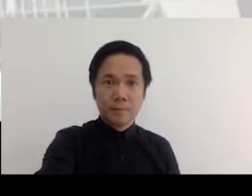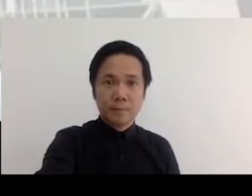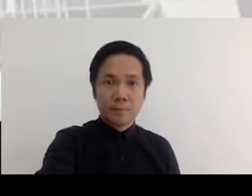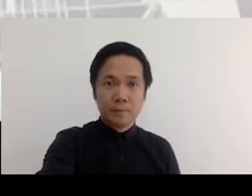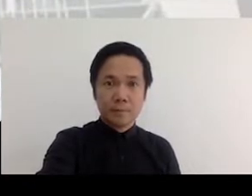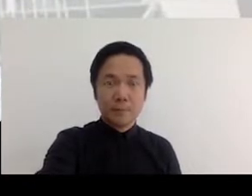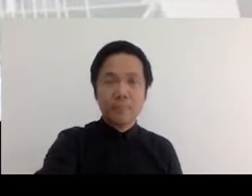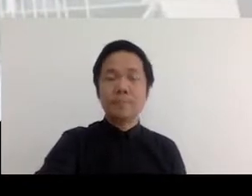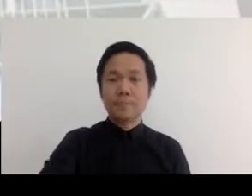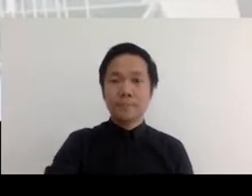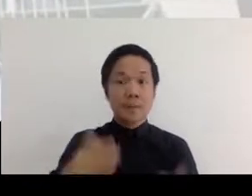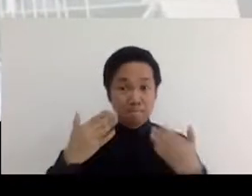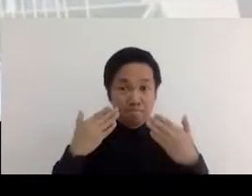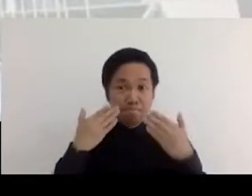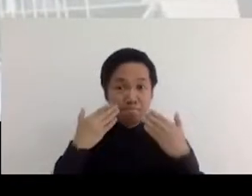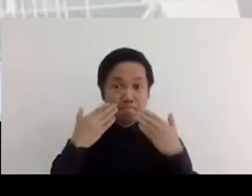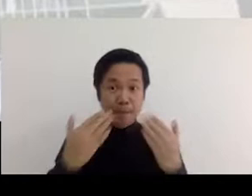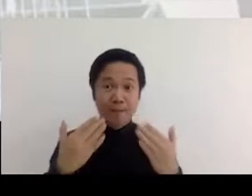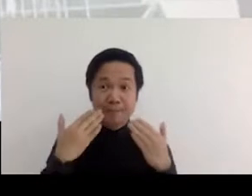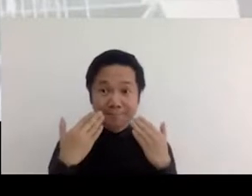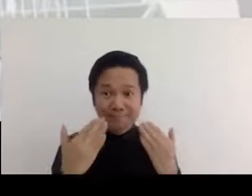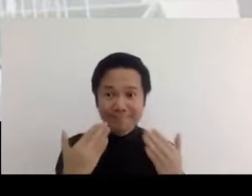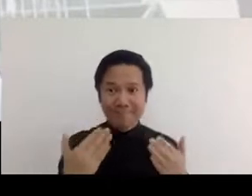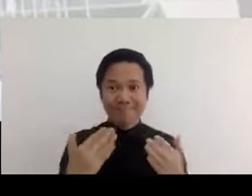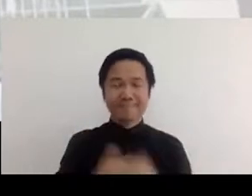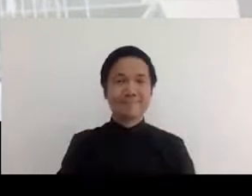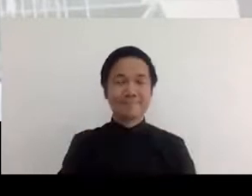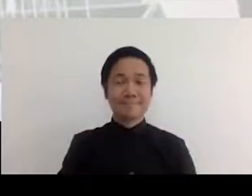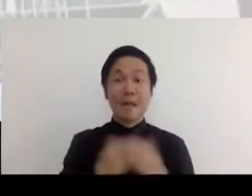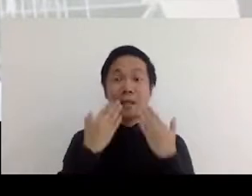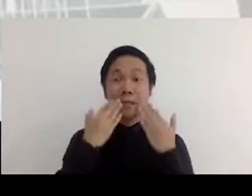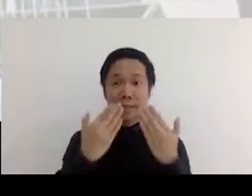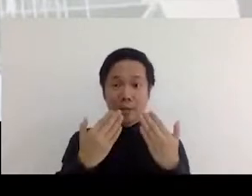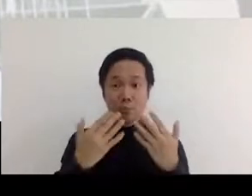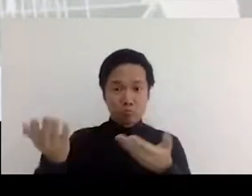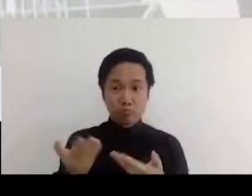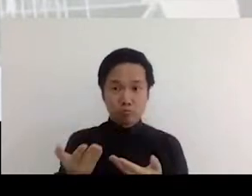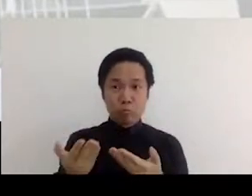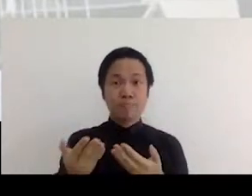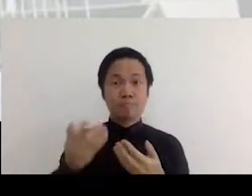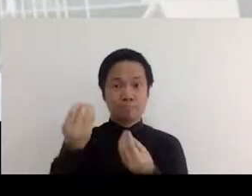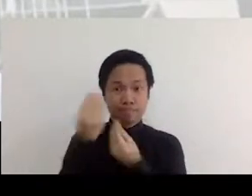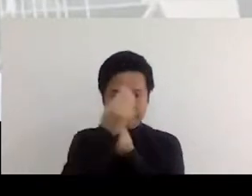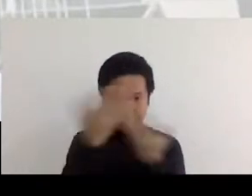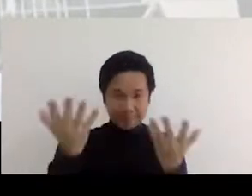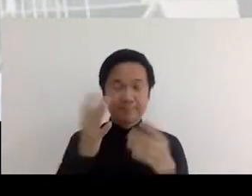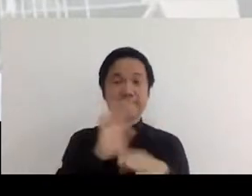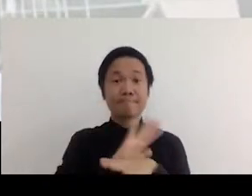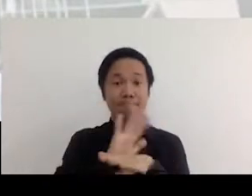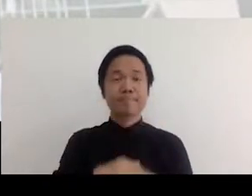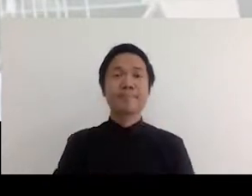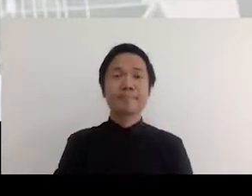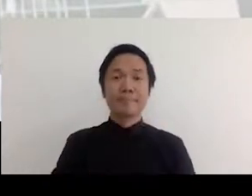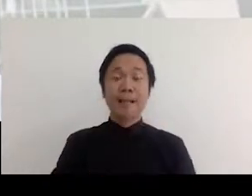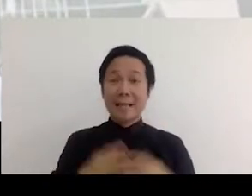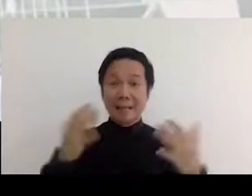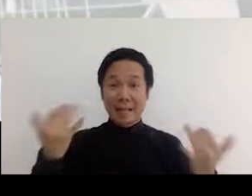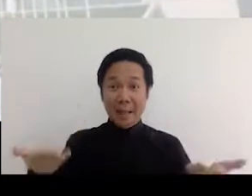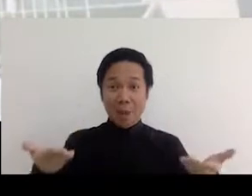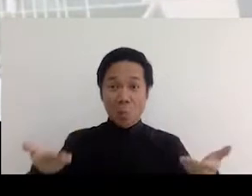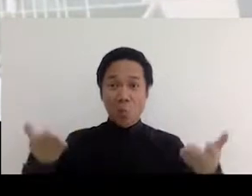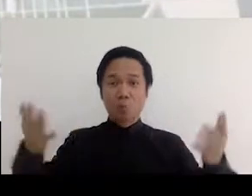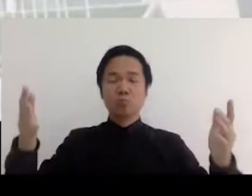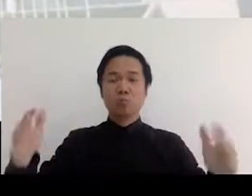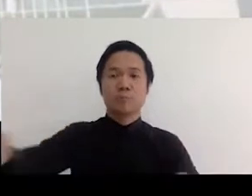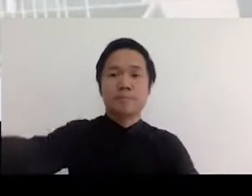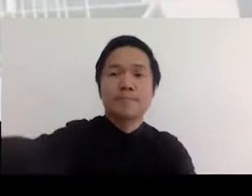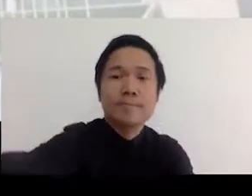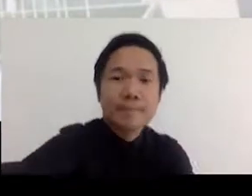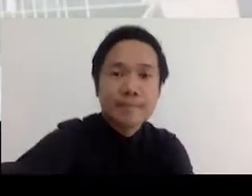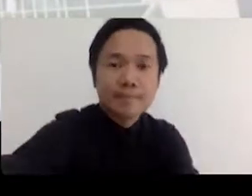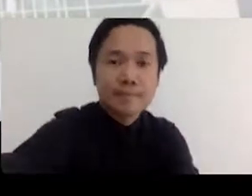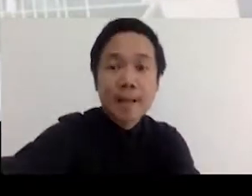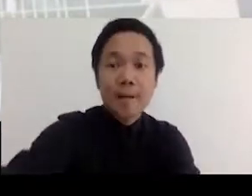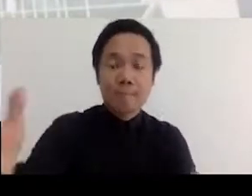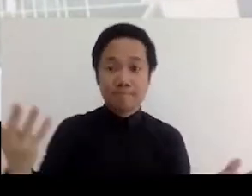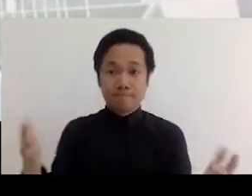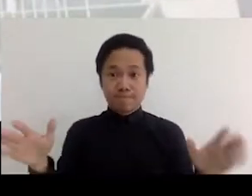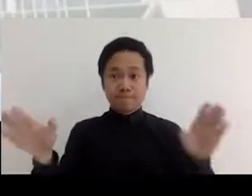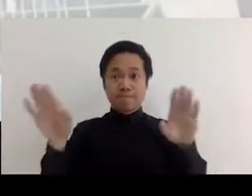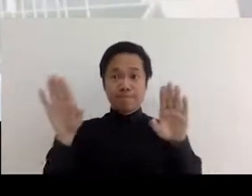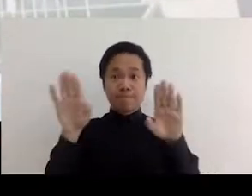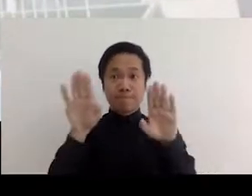and we had planned some time now to go into questions, but unfortunately we run a little bit out of time.